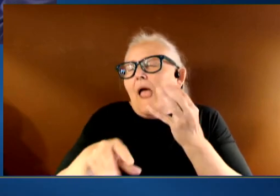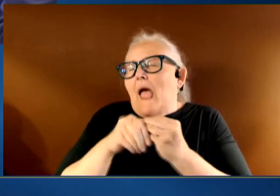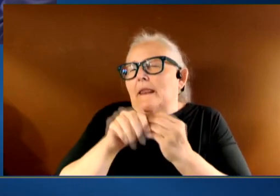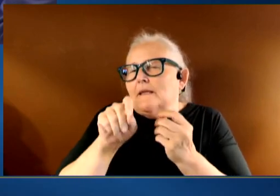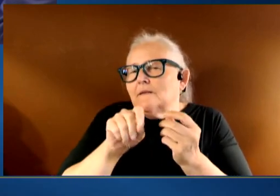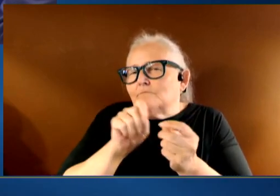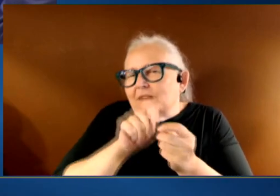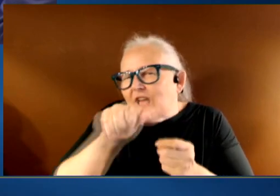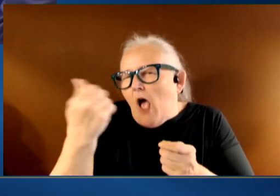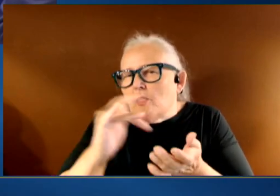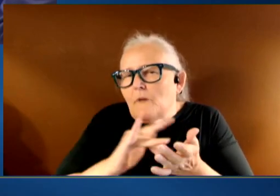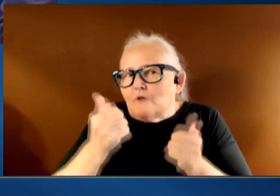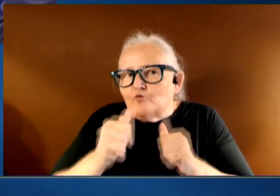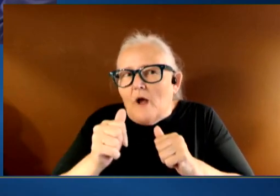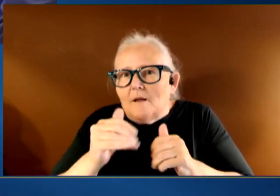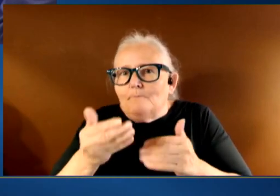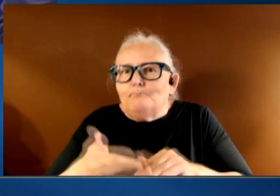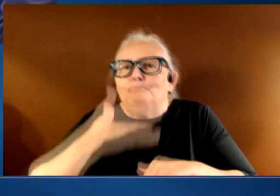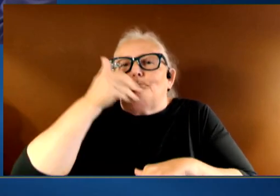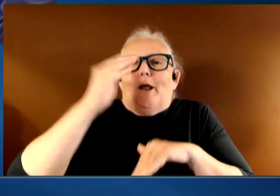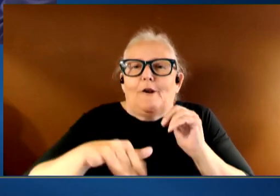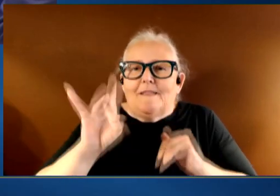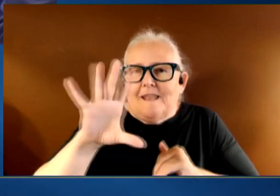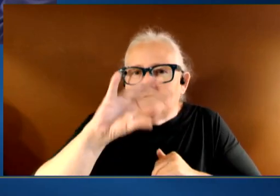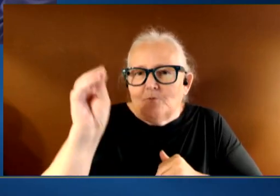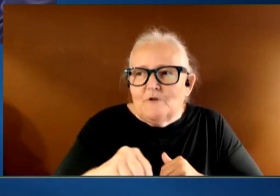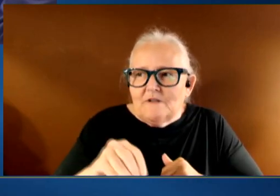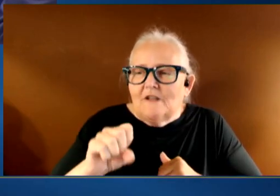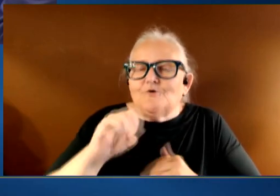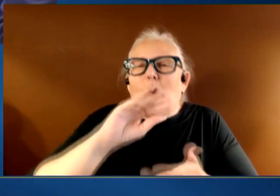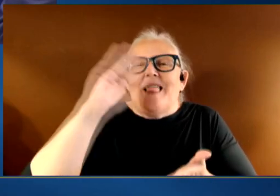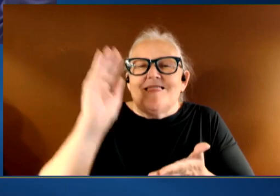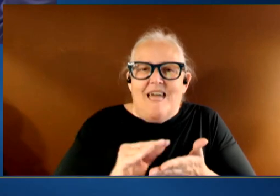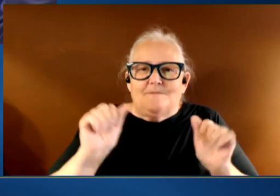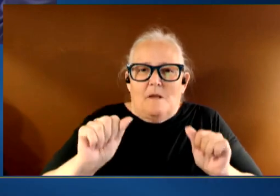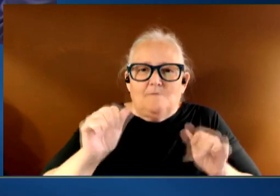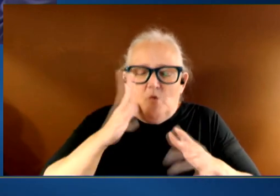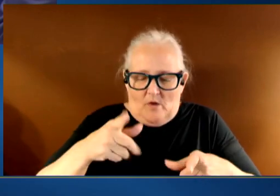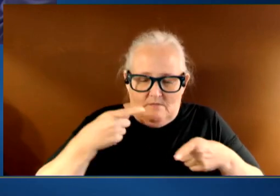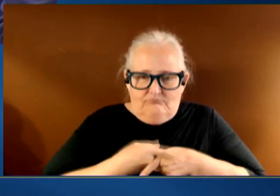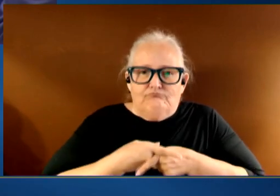those results and have a less chance of graft rejection. But the problem with this approach